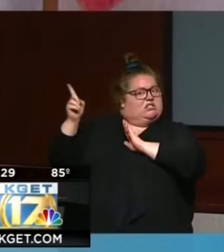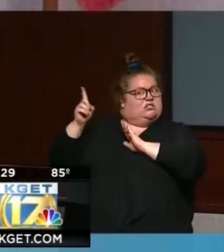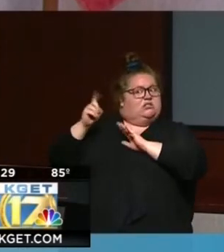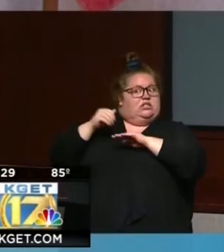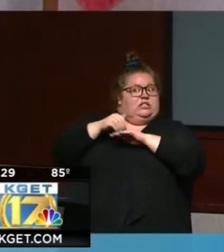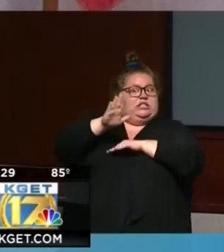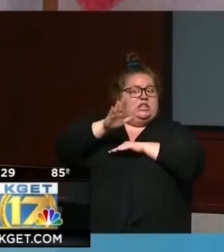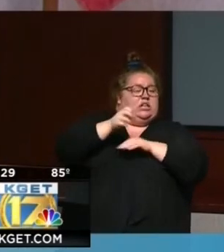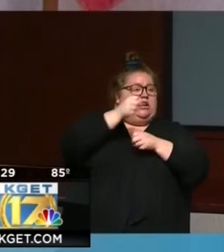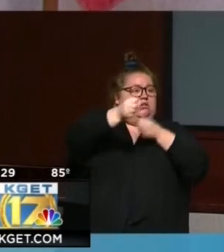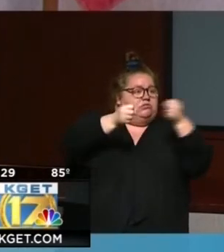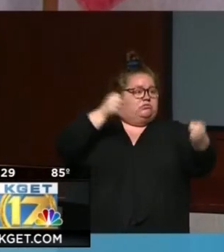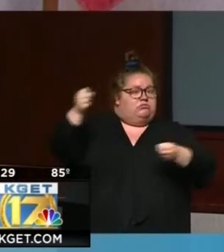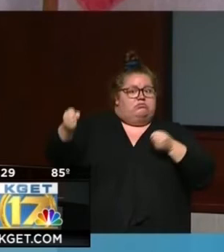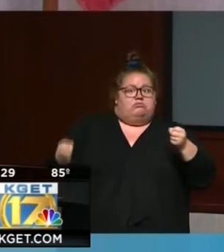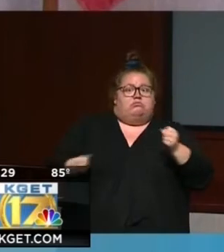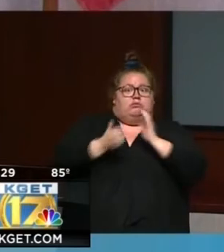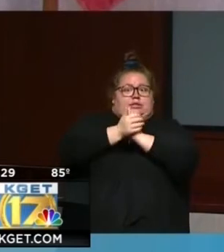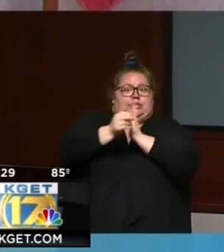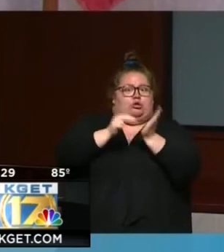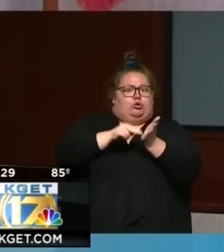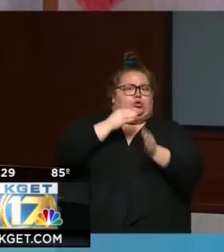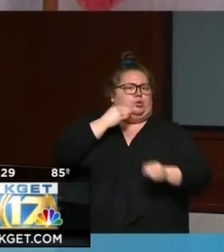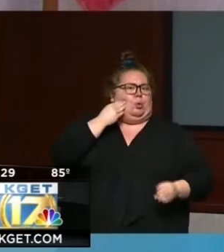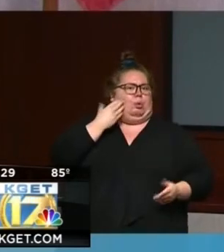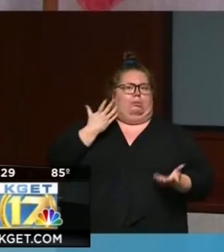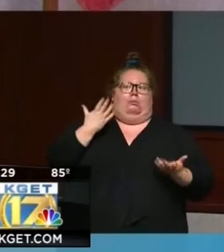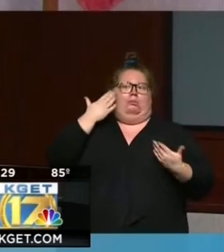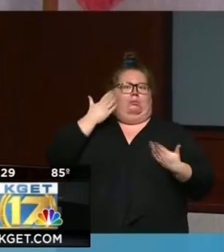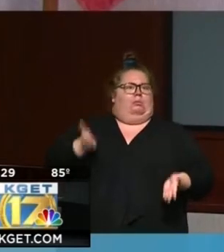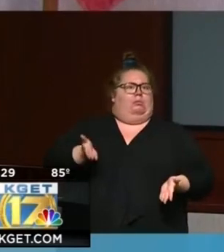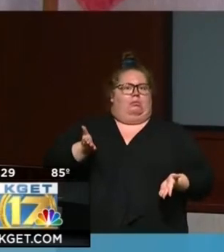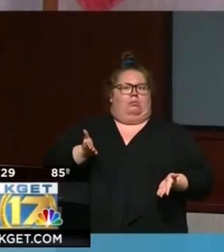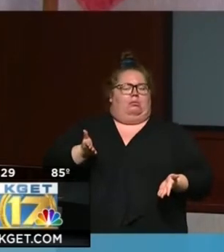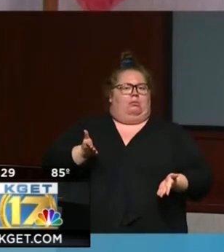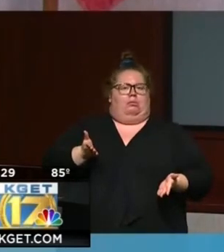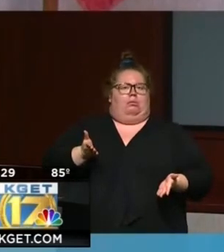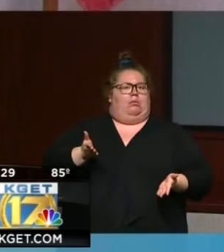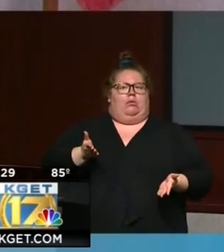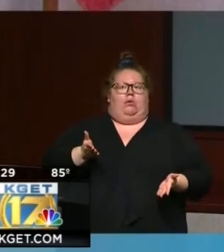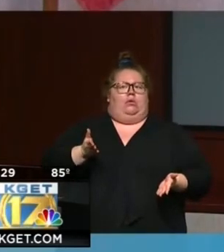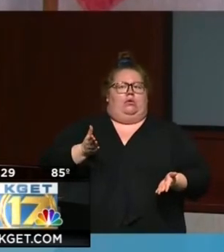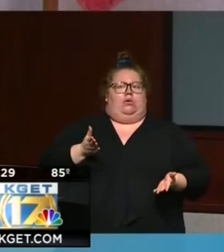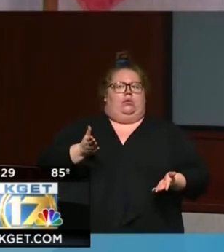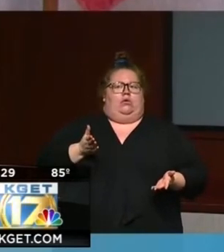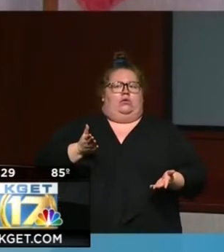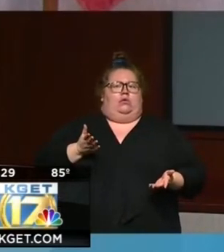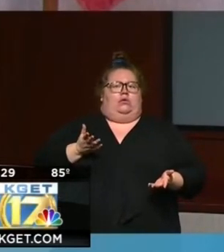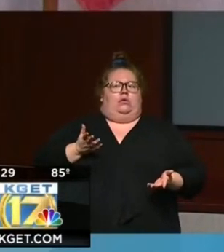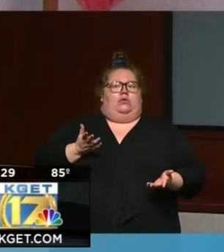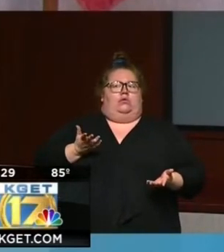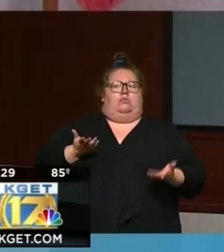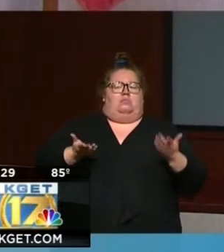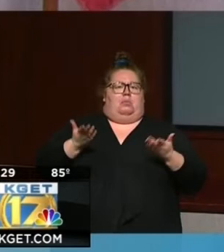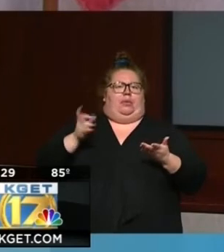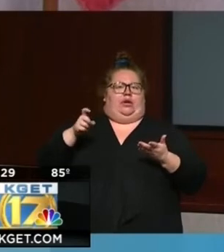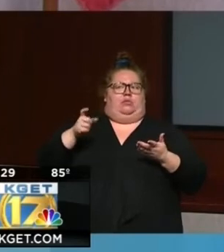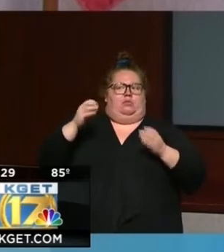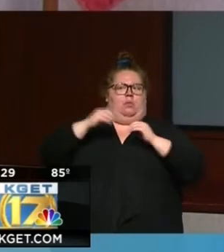STILL CURRENT? NO, SIR, I AM NOT AWARE OF THE STATE SENDING COVID-POSITIVE PATIENTS TO A